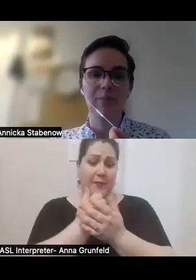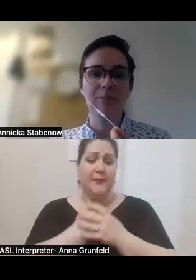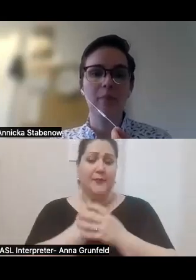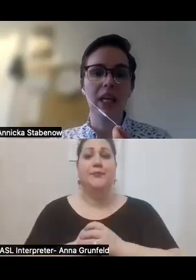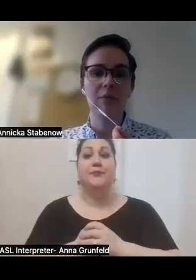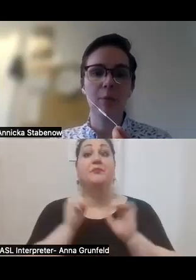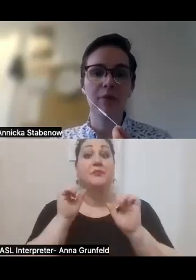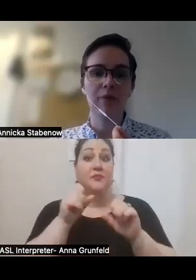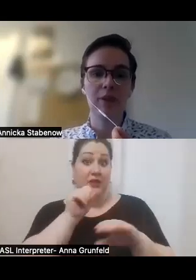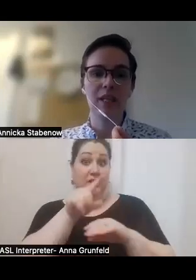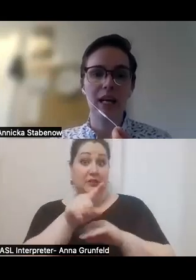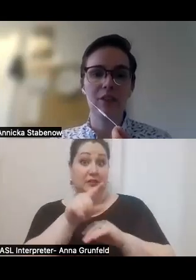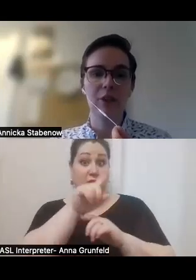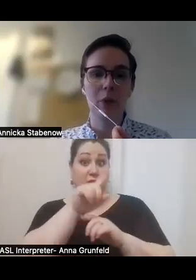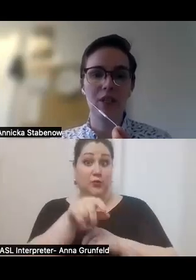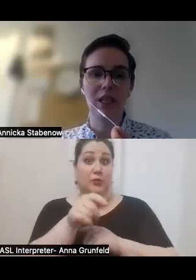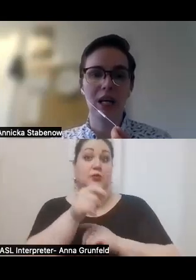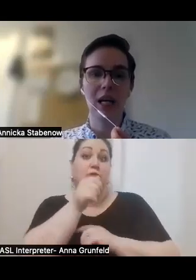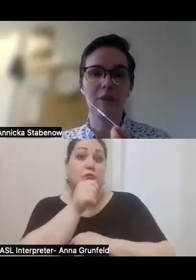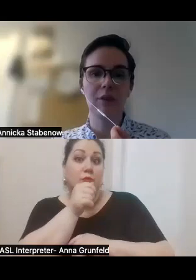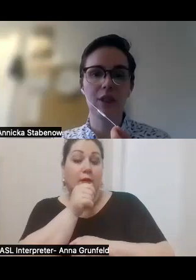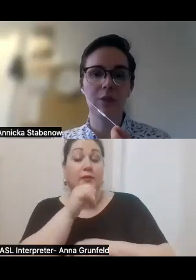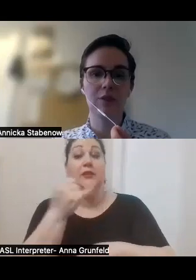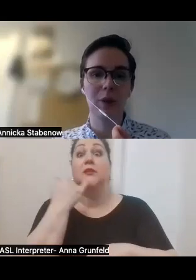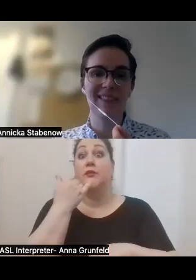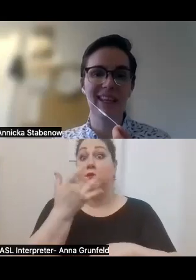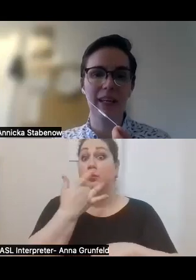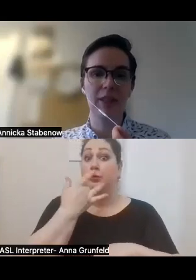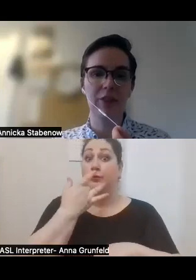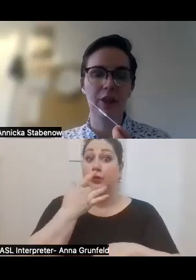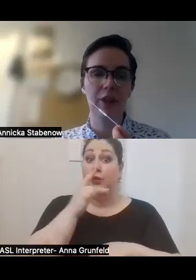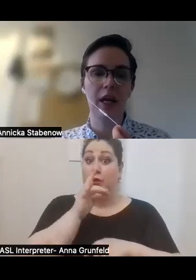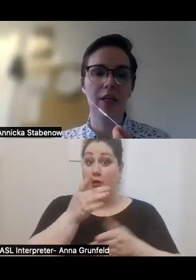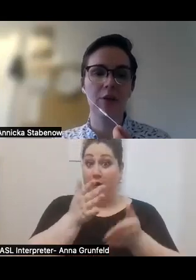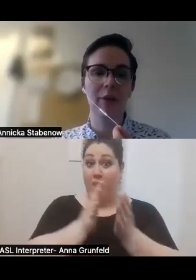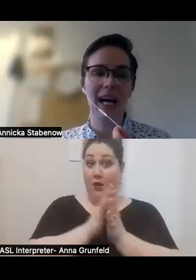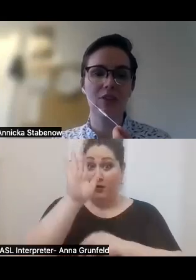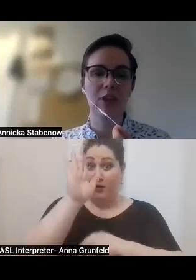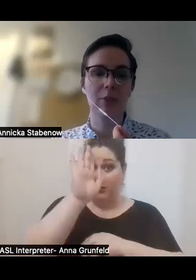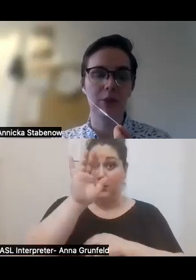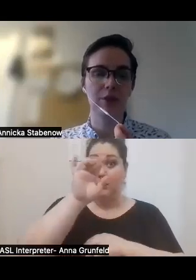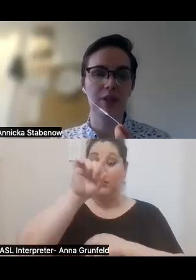If you prefer to ask your question live, you can use the raise hand feature and you will be asked to unmute yourself.